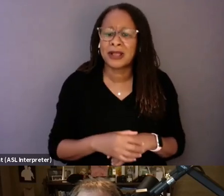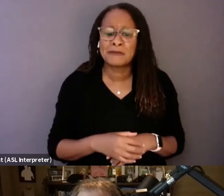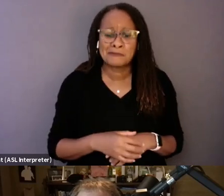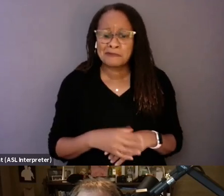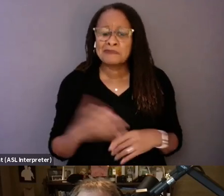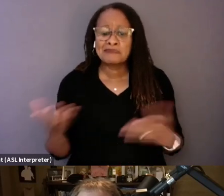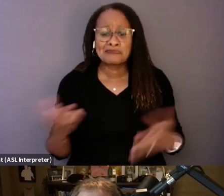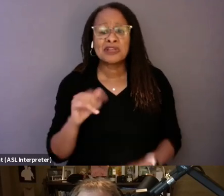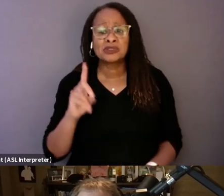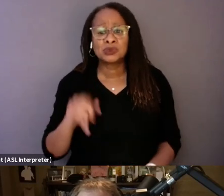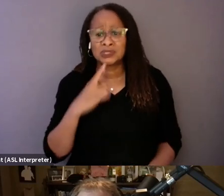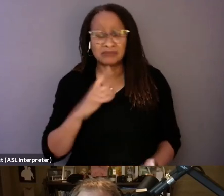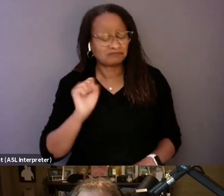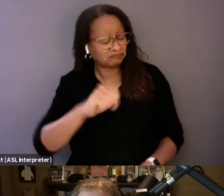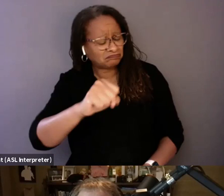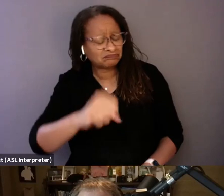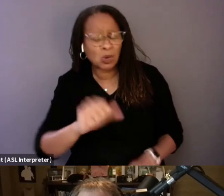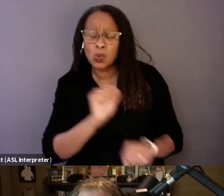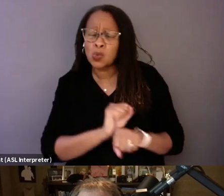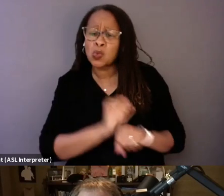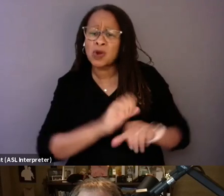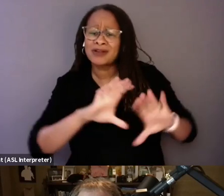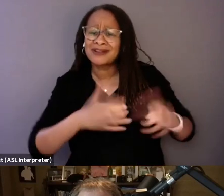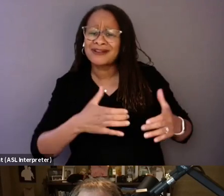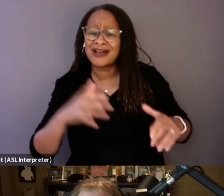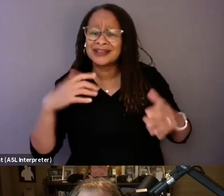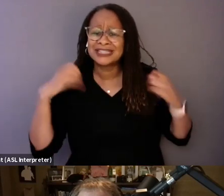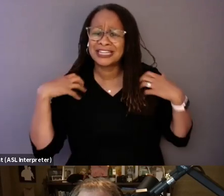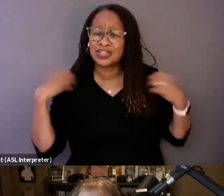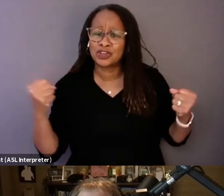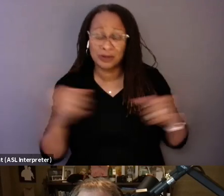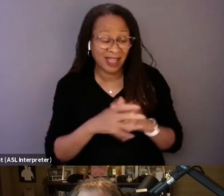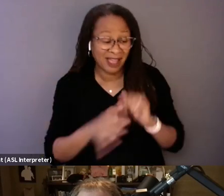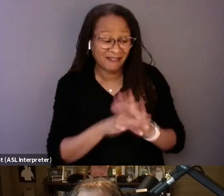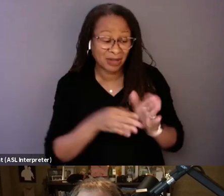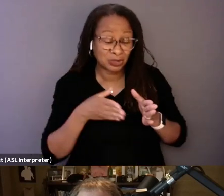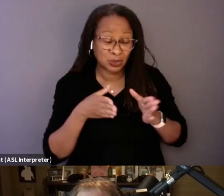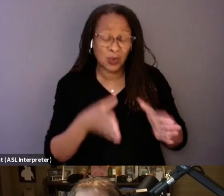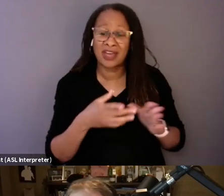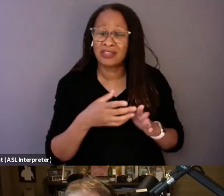and he found his way through gut and determination and talent and hard work.